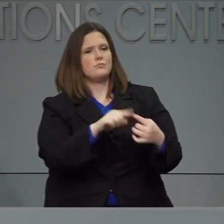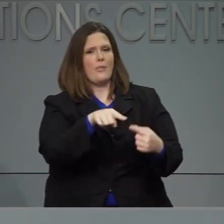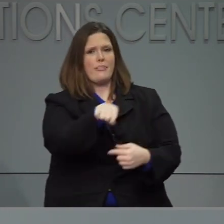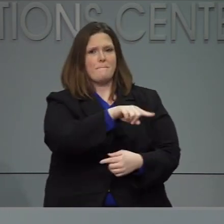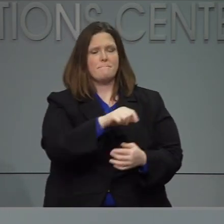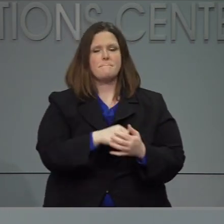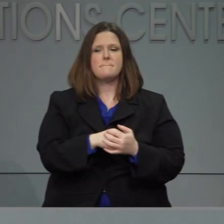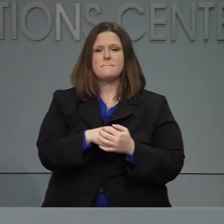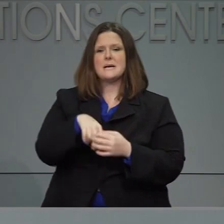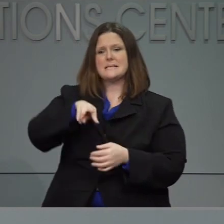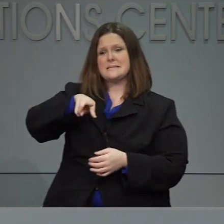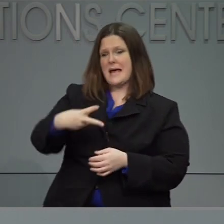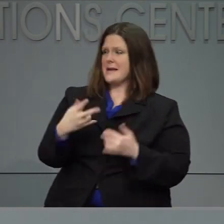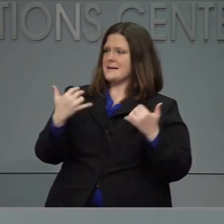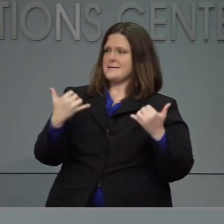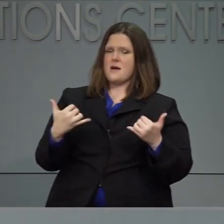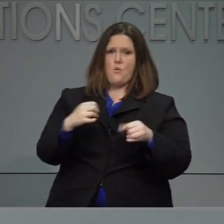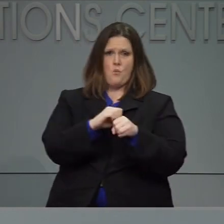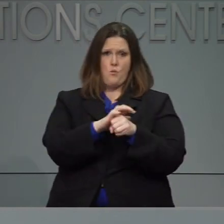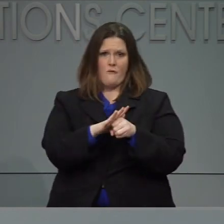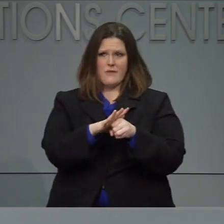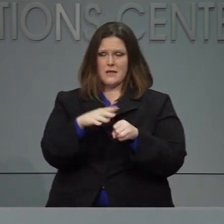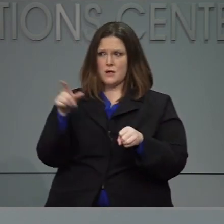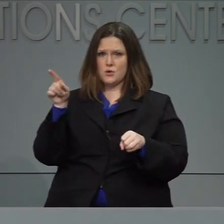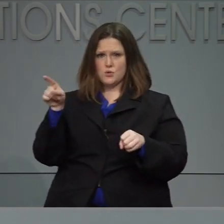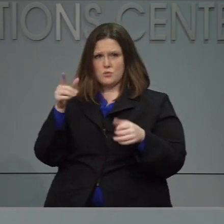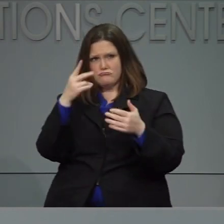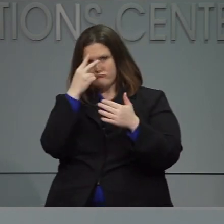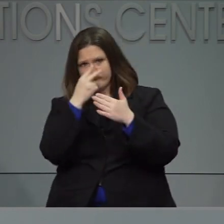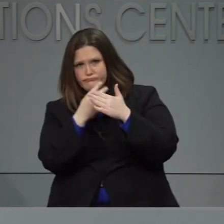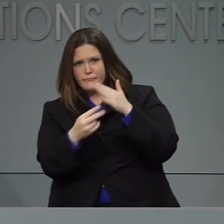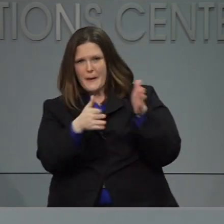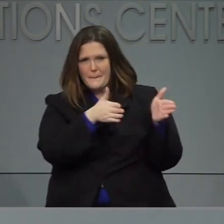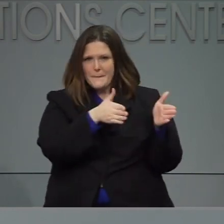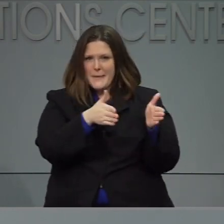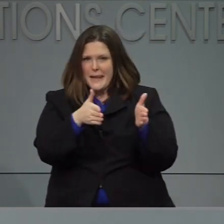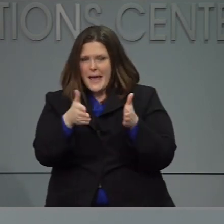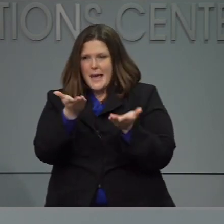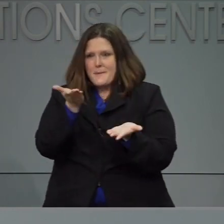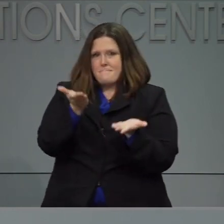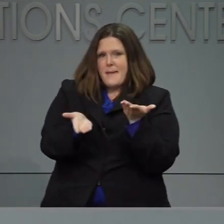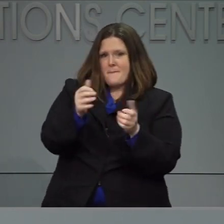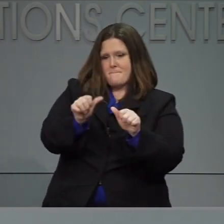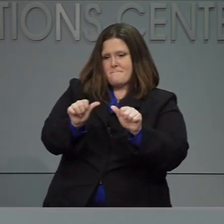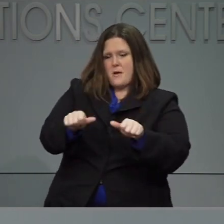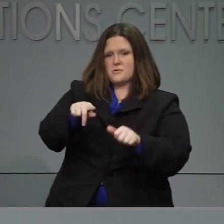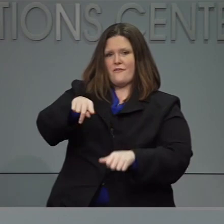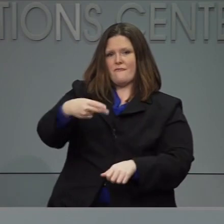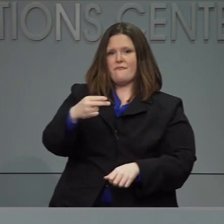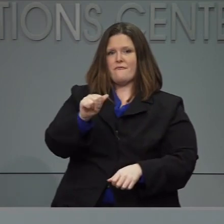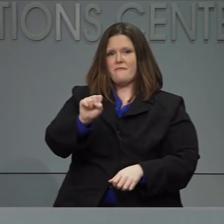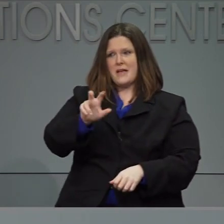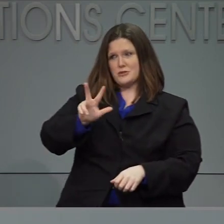THIS 5 WEEKS THAT WE'RE IN WHEN YOU'RE LOOKING AHEAD TO POSSIBLY MOVING ON TO PHASE 3 IS GYMS ARE REALLY STRUGGLING